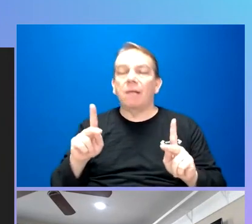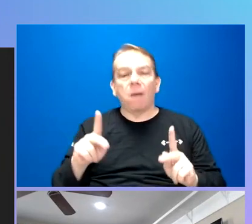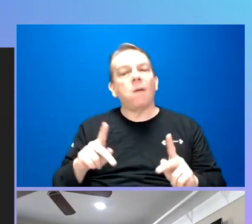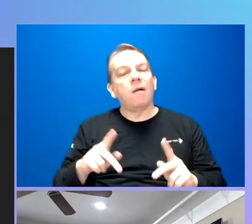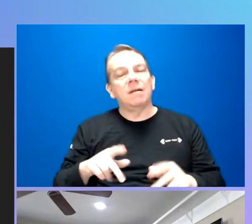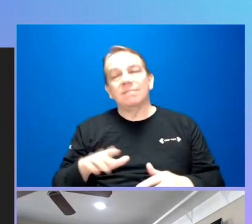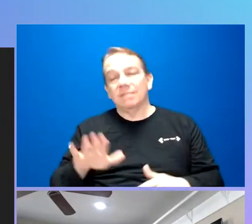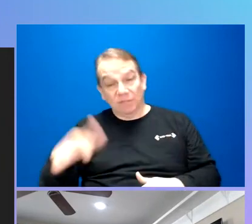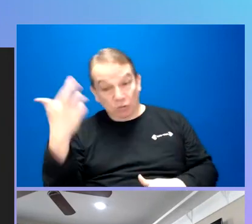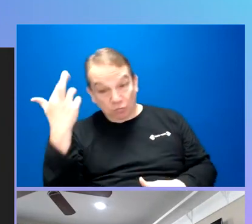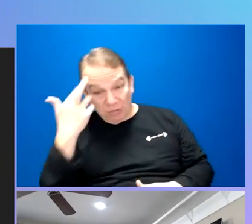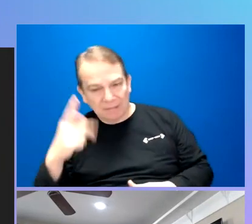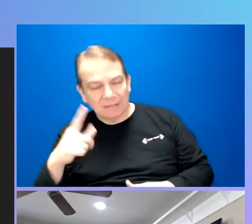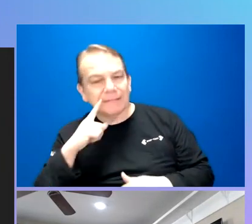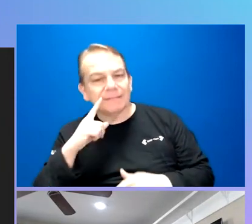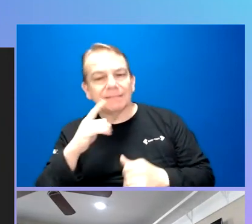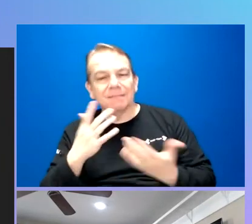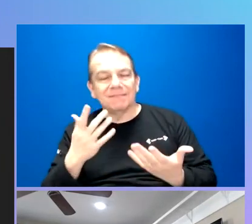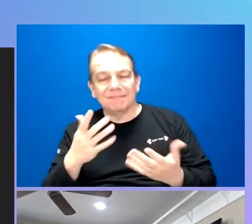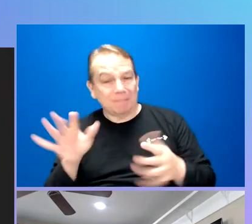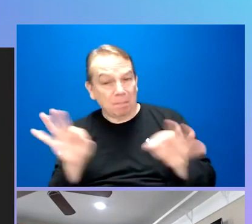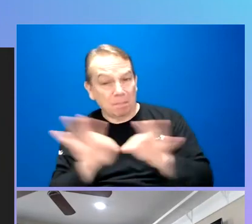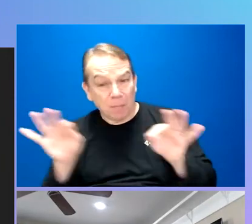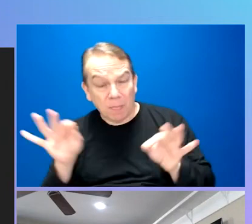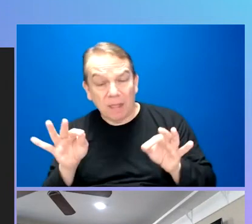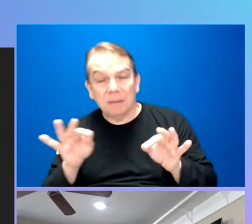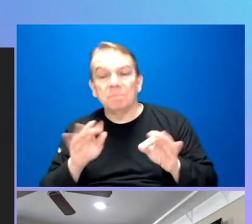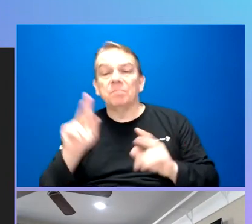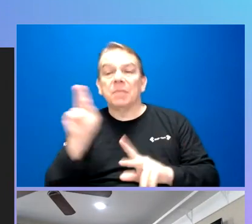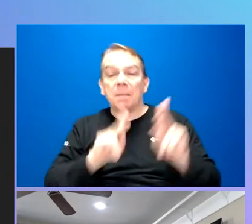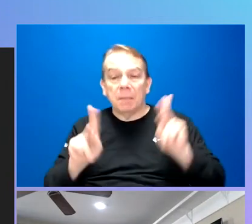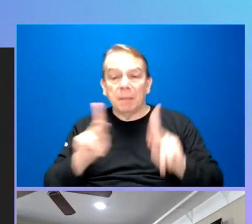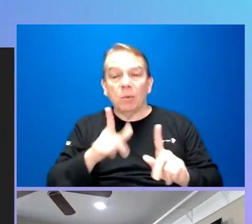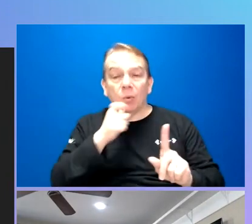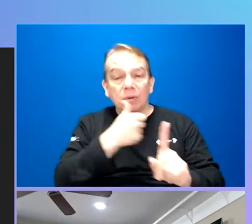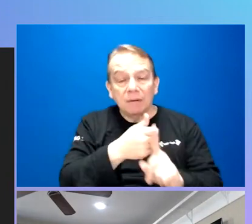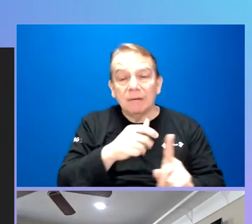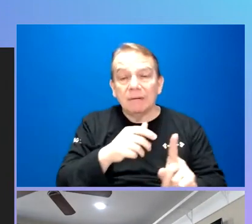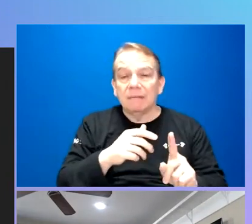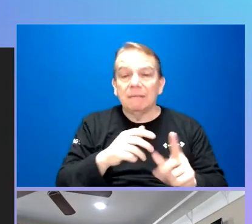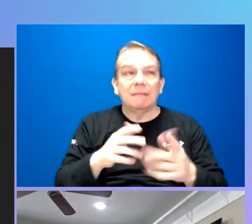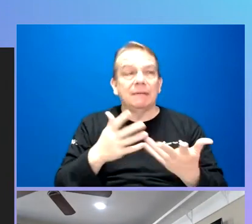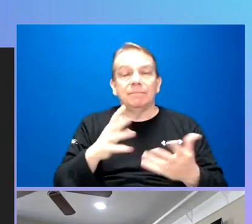checked, people who are African American or people who are women